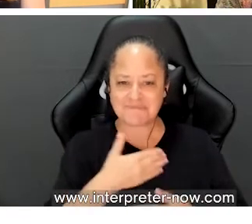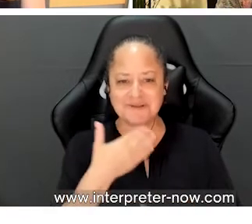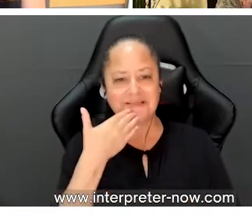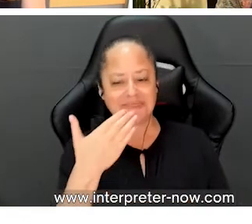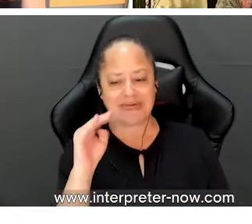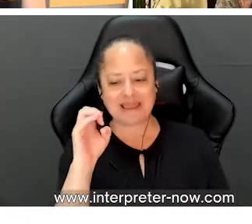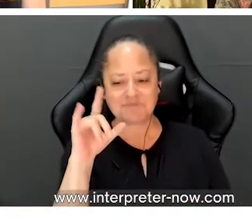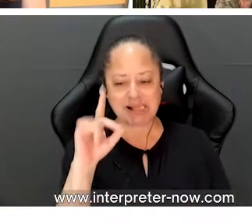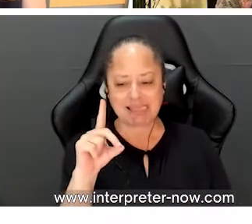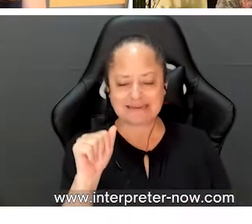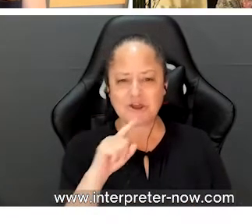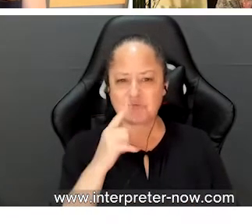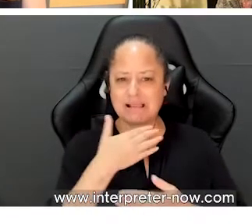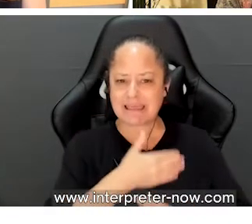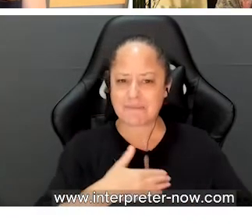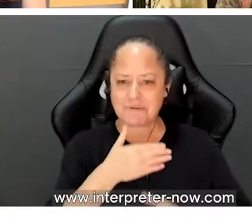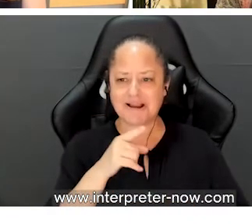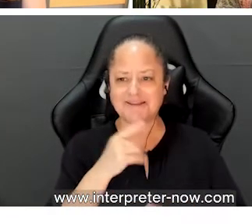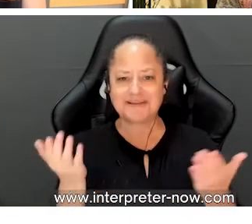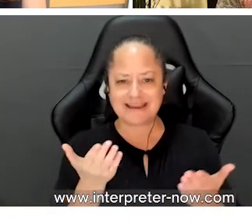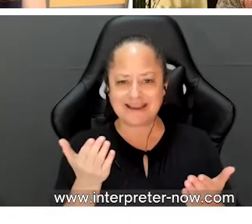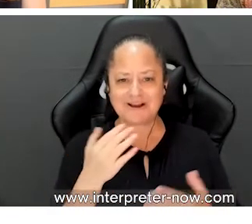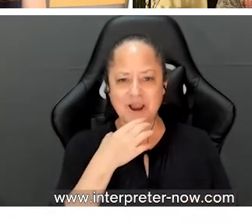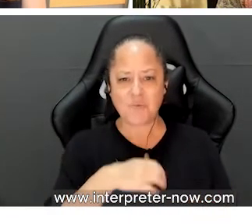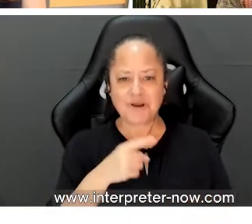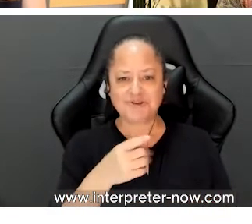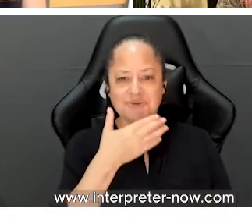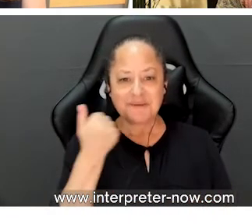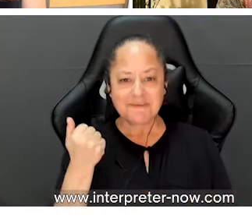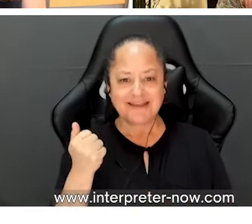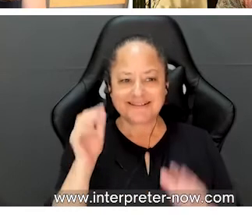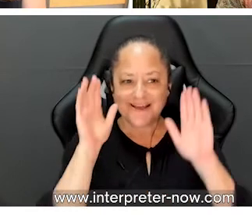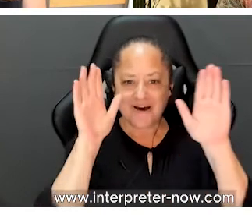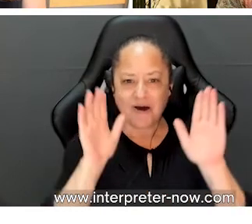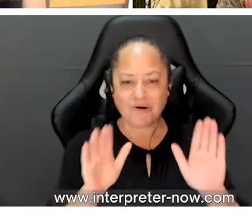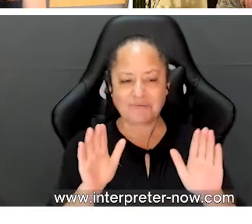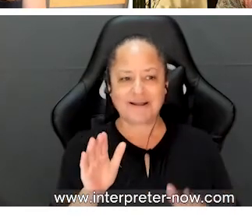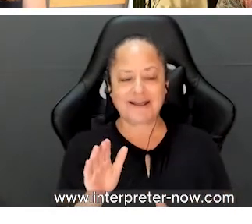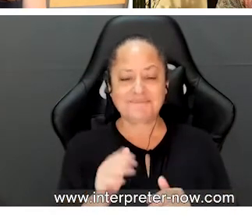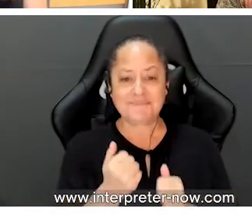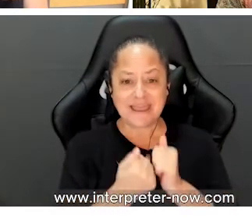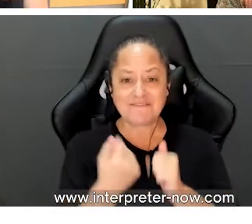It's been such a pleasure being here, and I wish you all the best. All right, everyone.